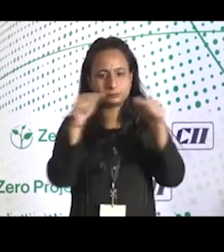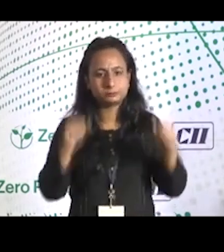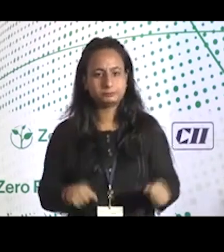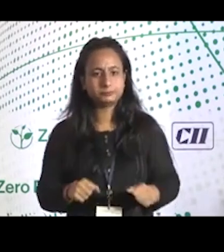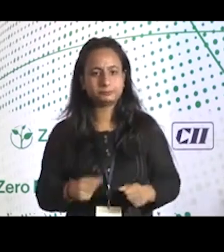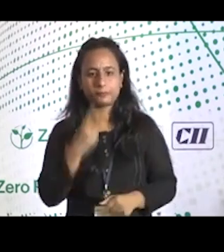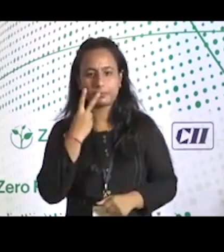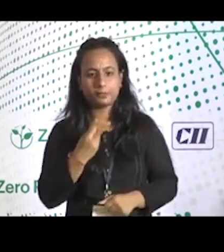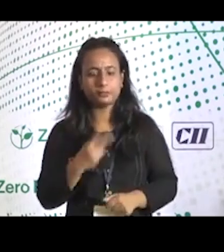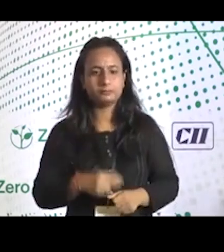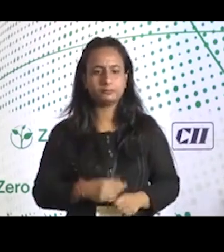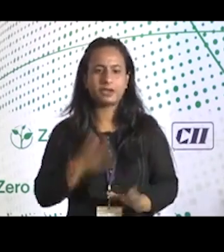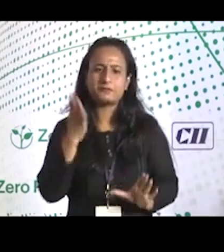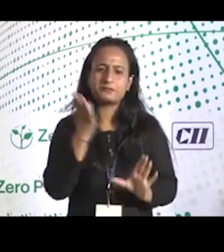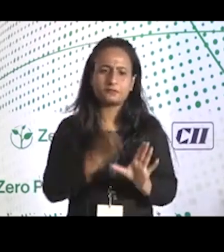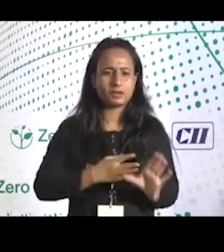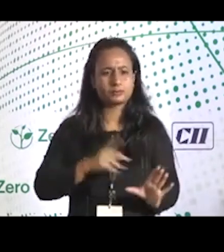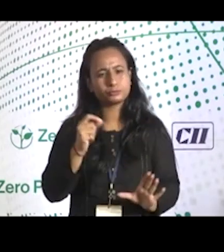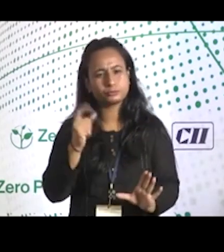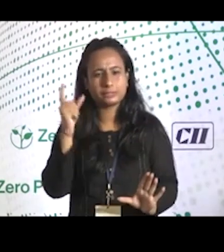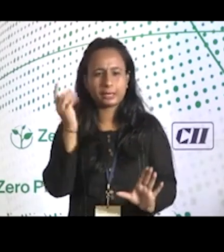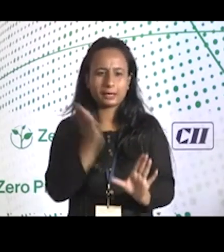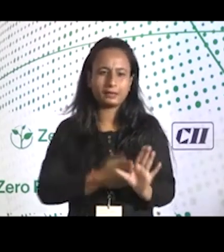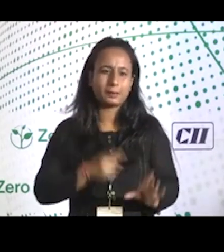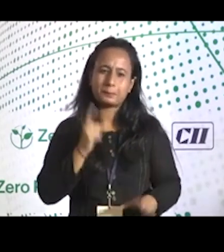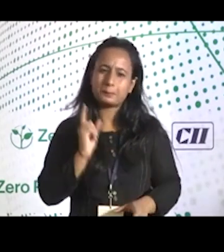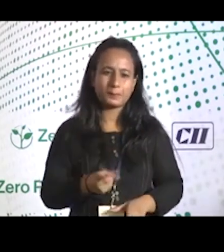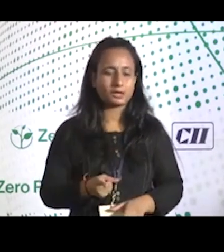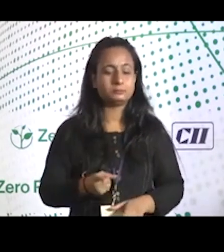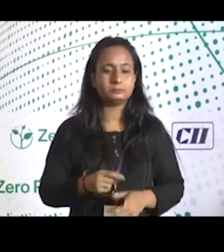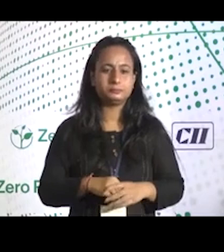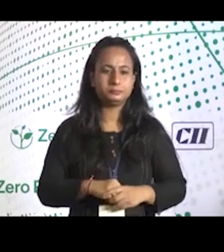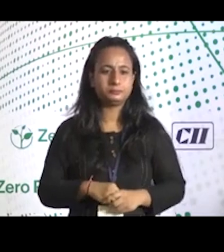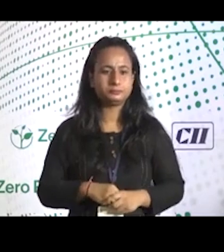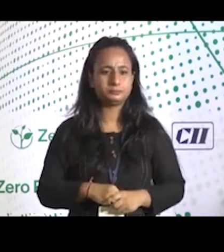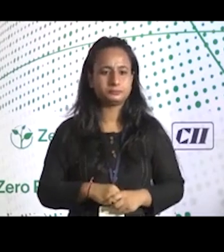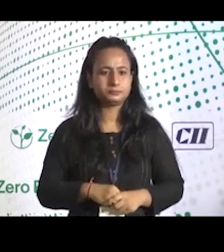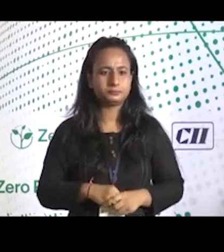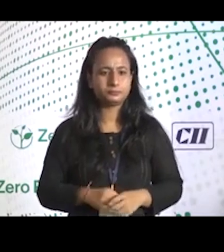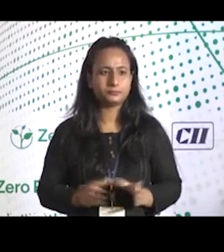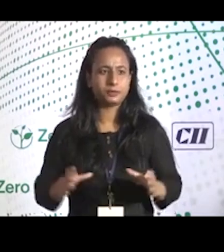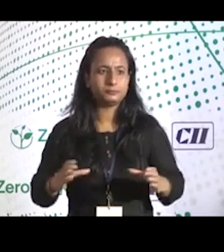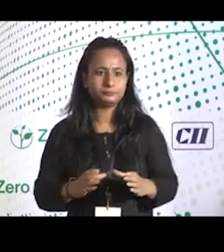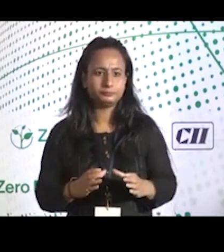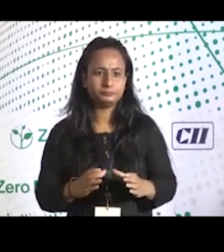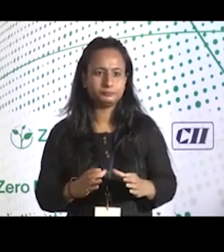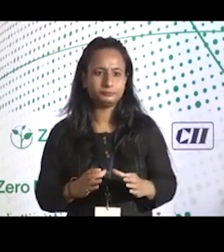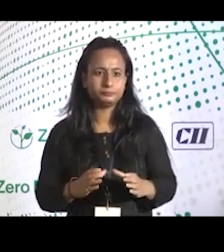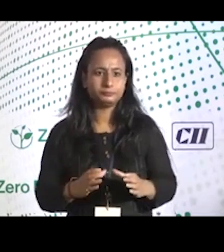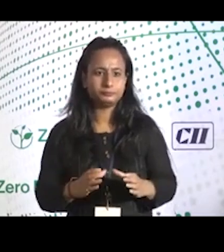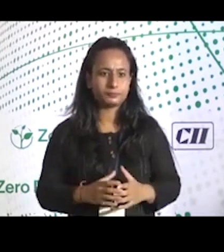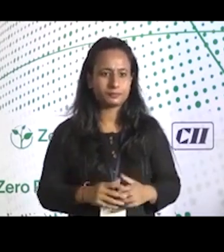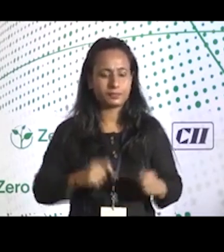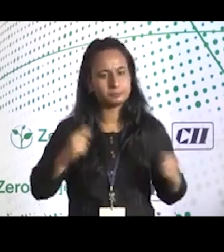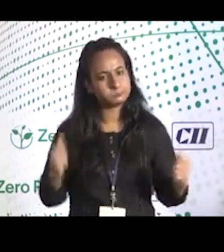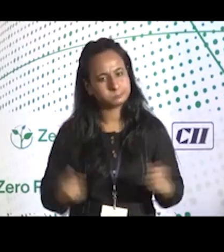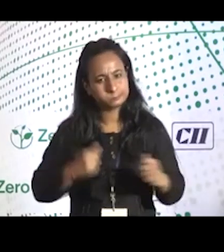So 5 to 10 years, any health system and in this case with a lot of intensity, it may go a little beyond.